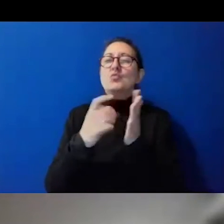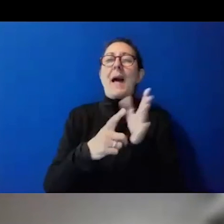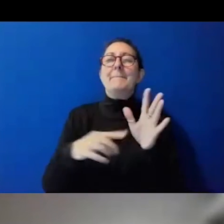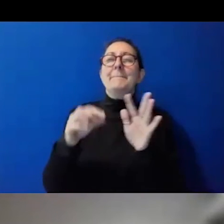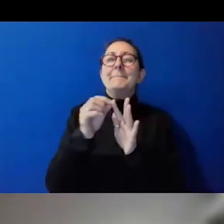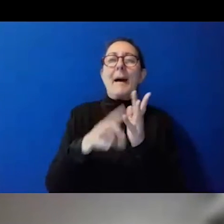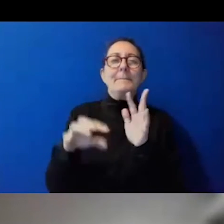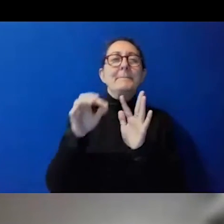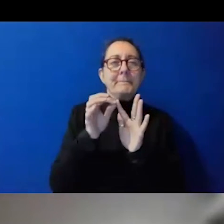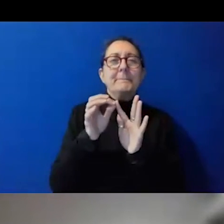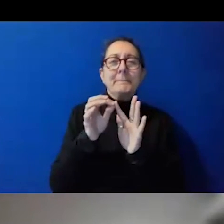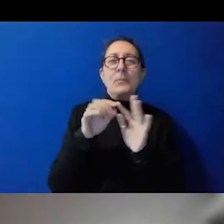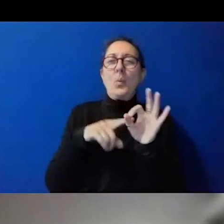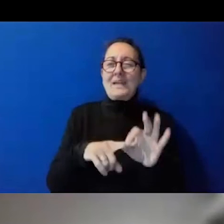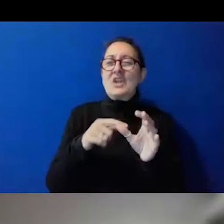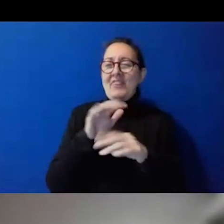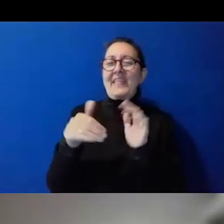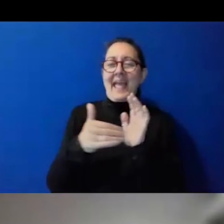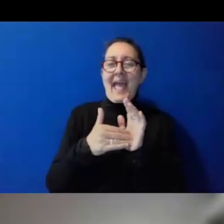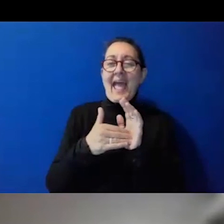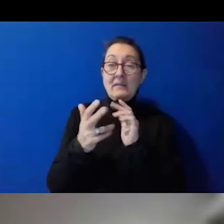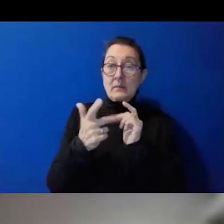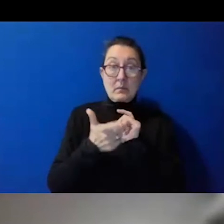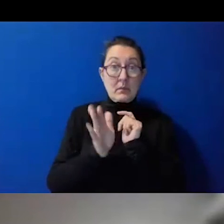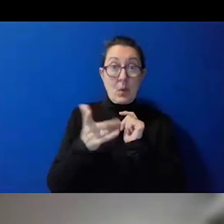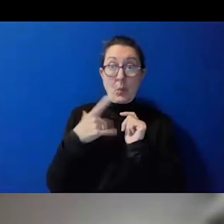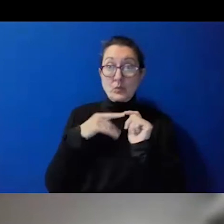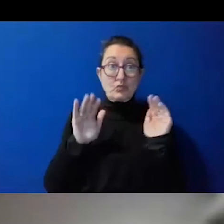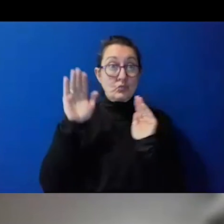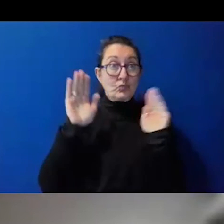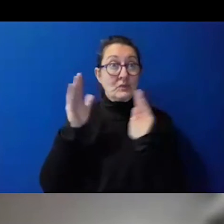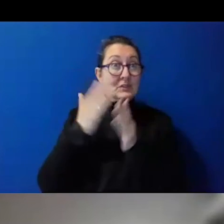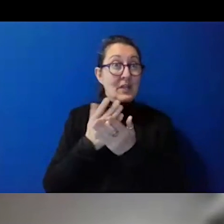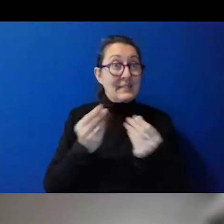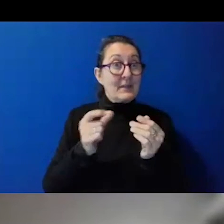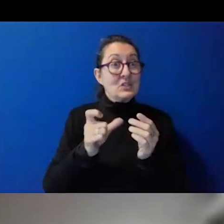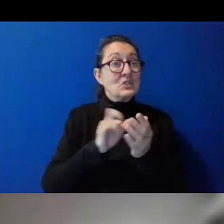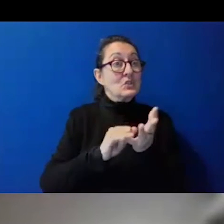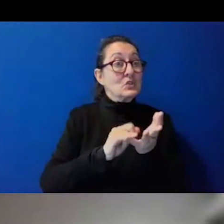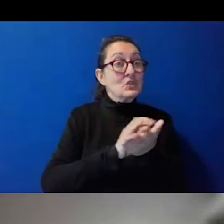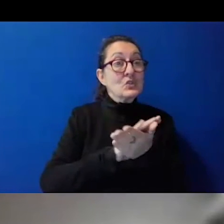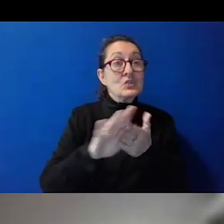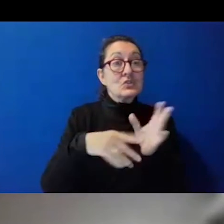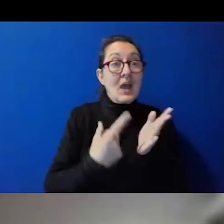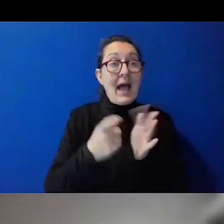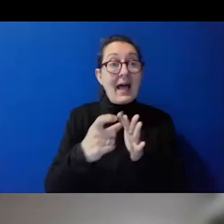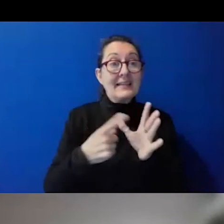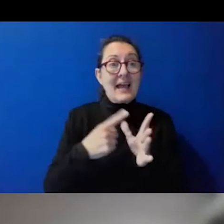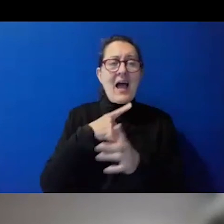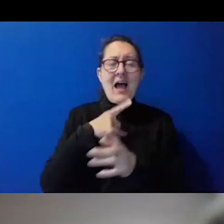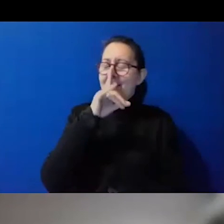like to share before we get to that sh I was just I can't remember what our wrap-up question is but